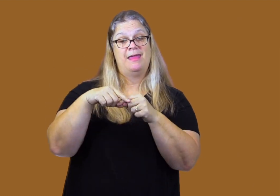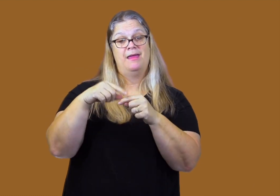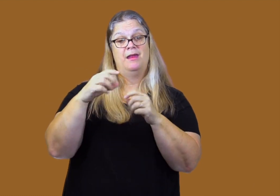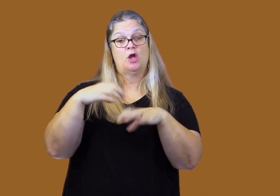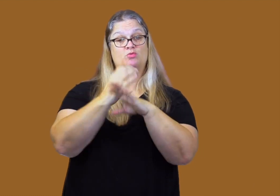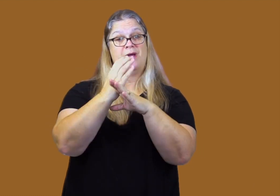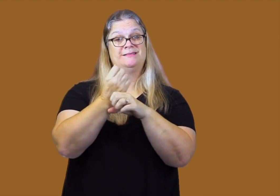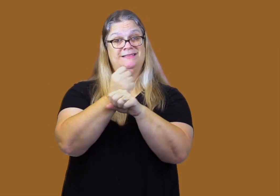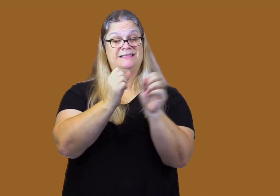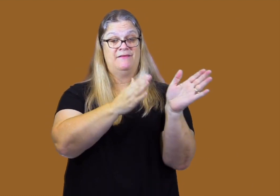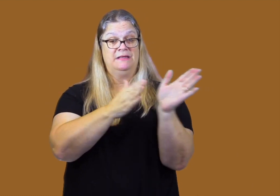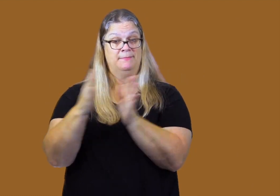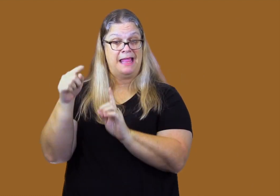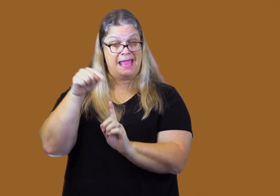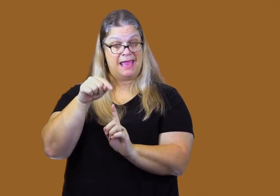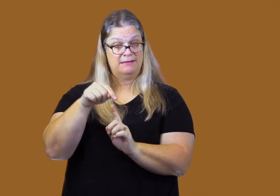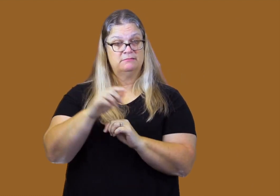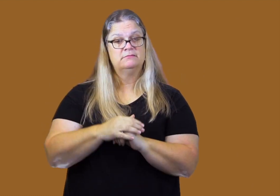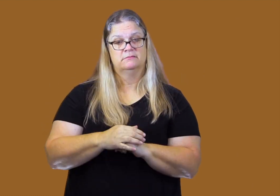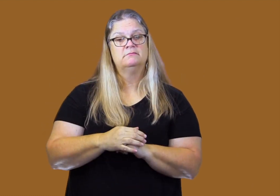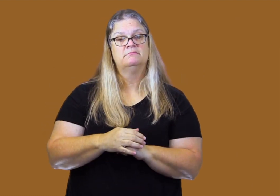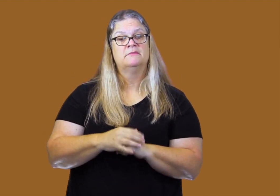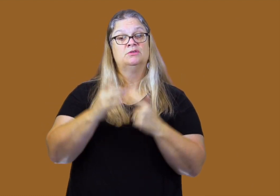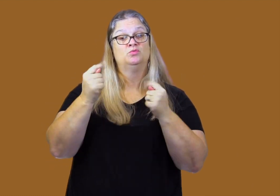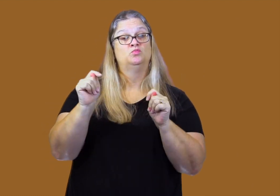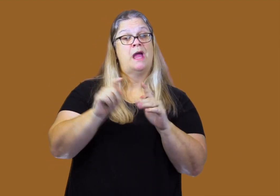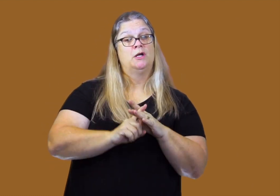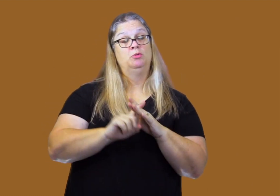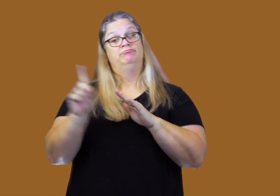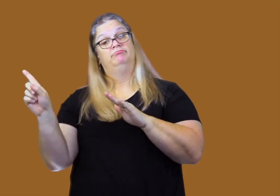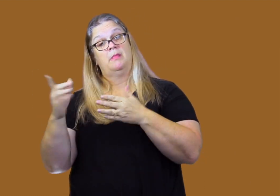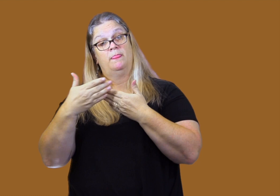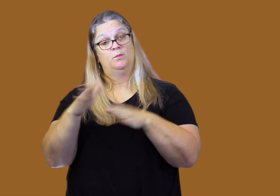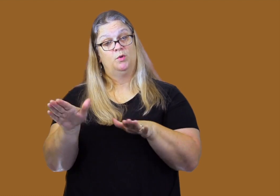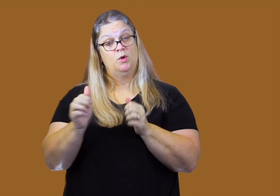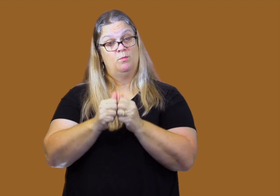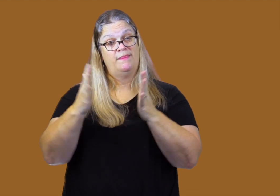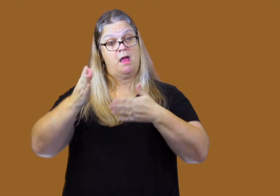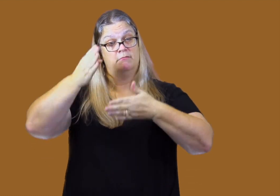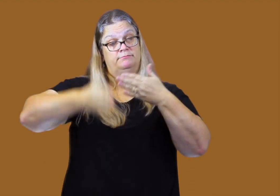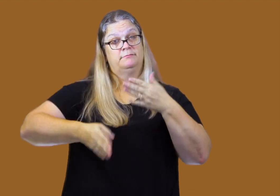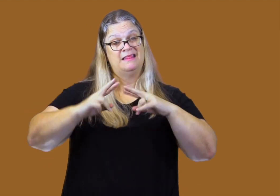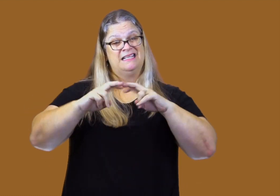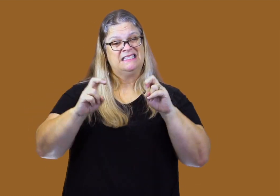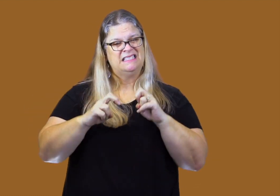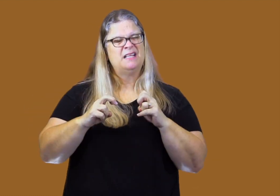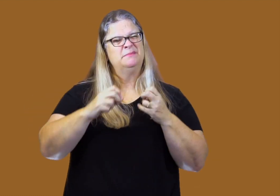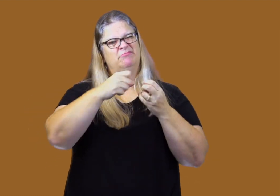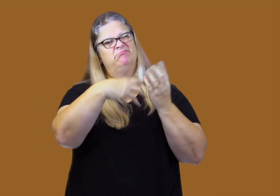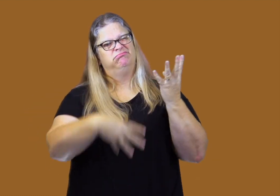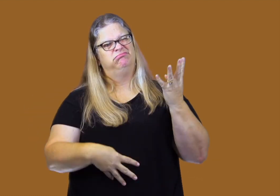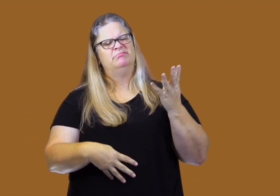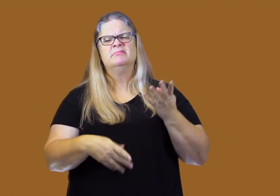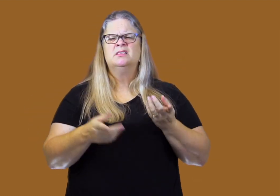Also, refusal to participate in the crisis safety plan, trying to leave the room without completing the assessment.